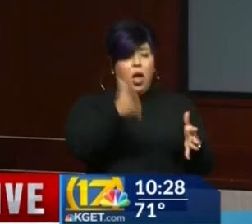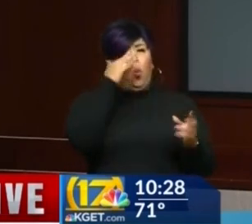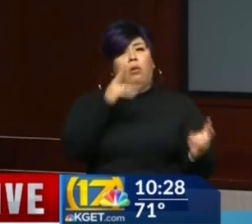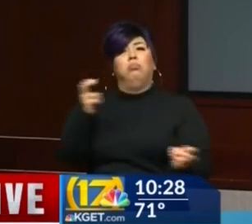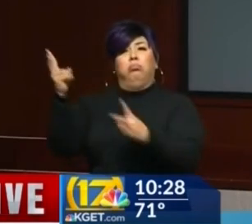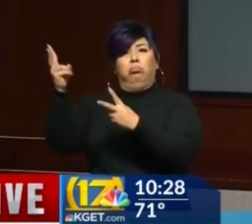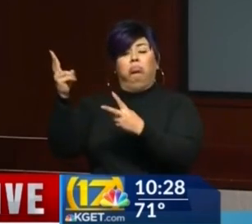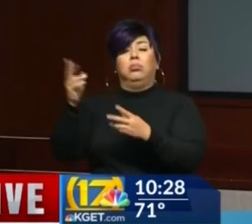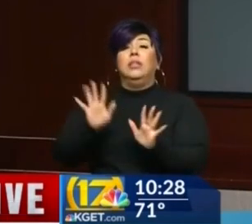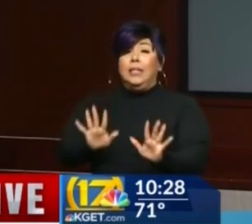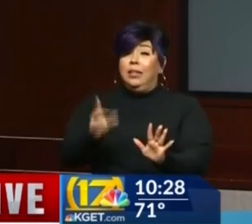CERTAIN THRESHOLD